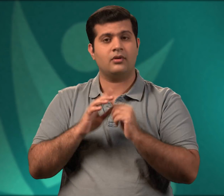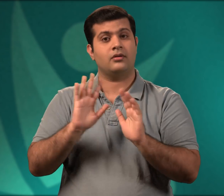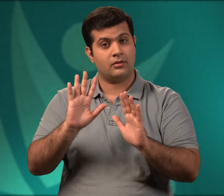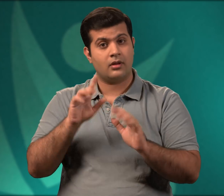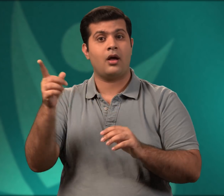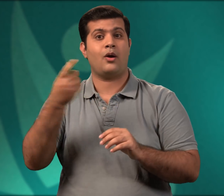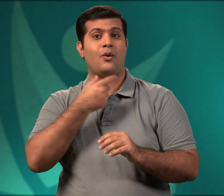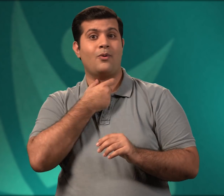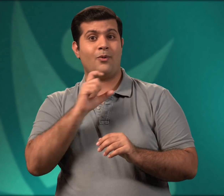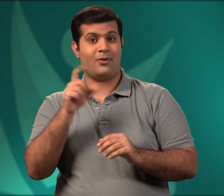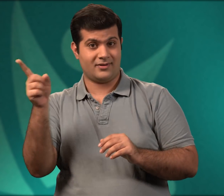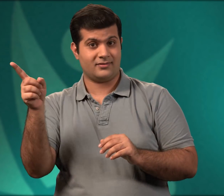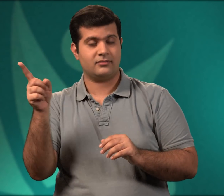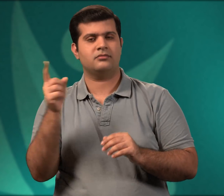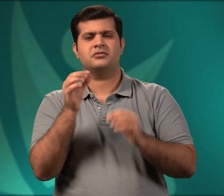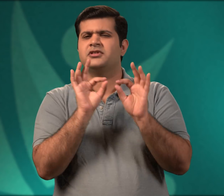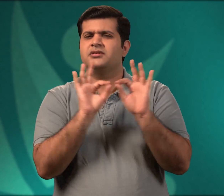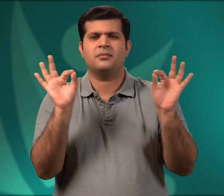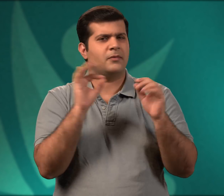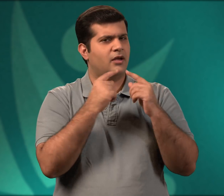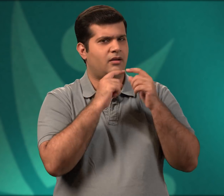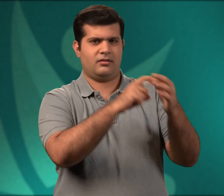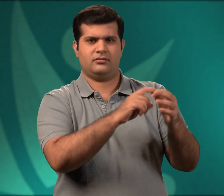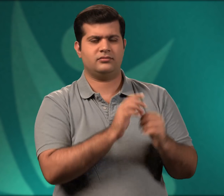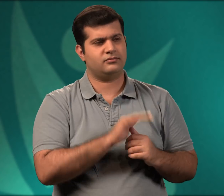Colin gave him a very simple answer.